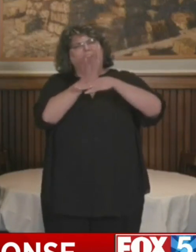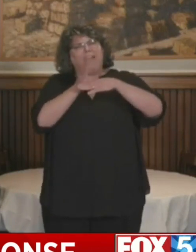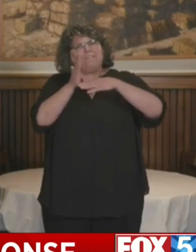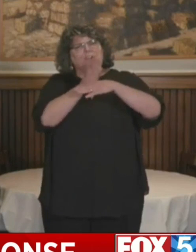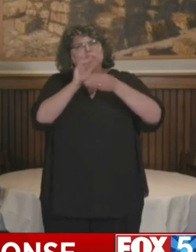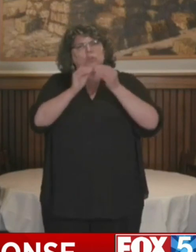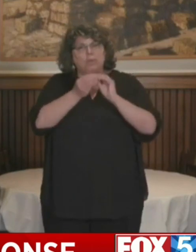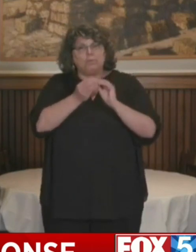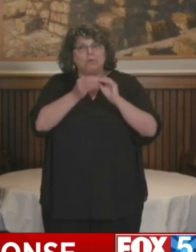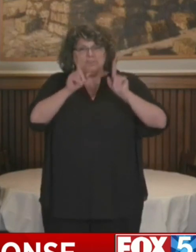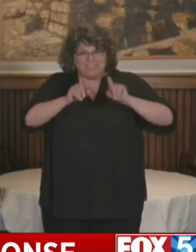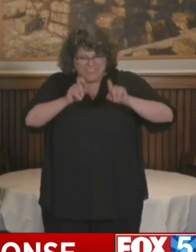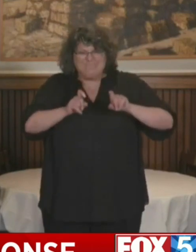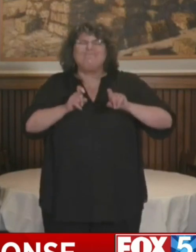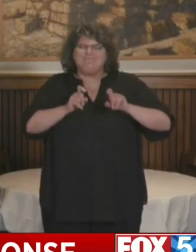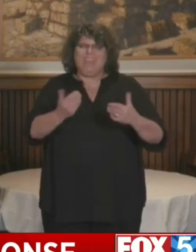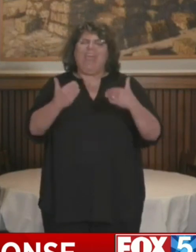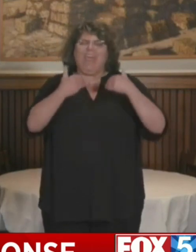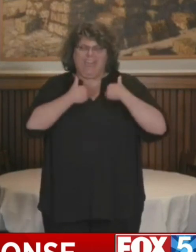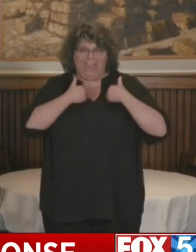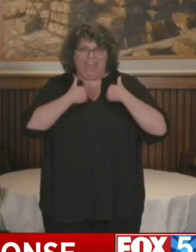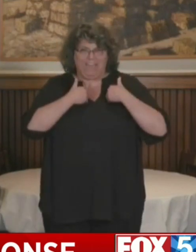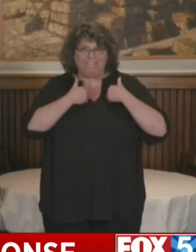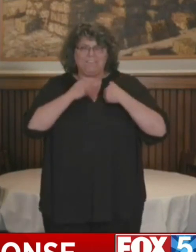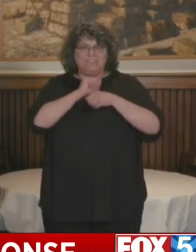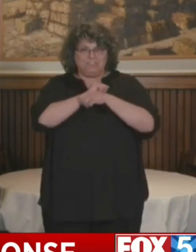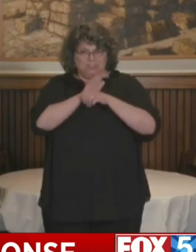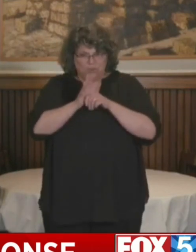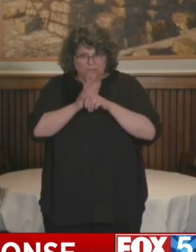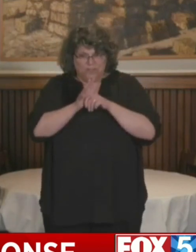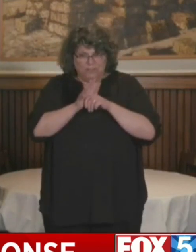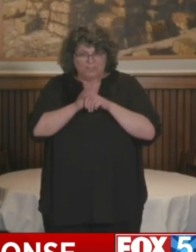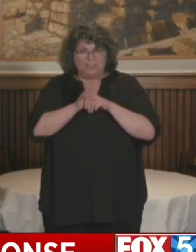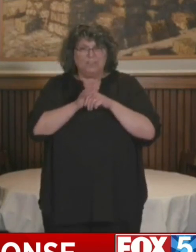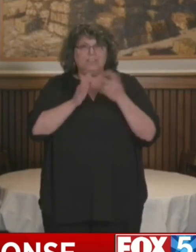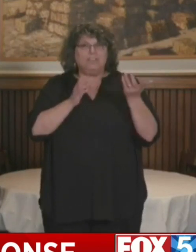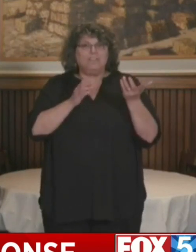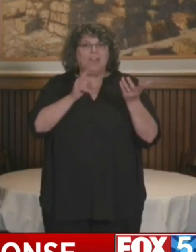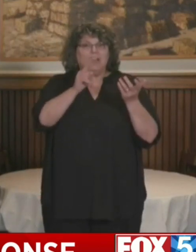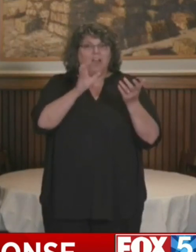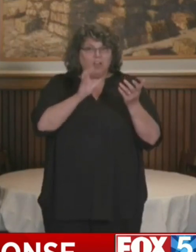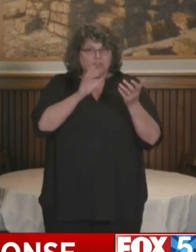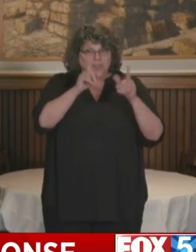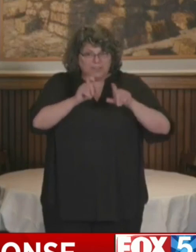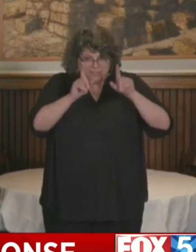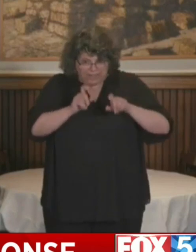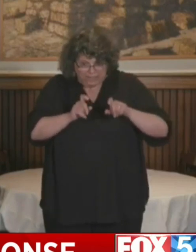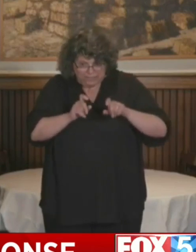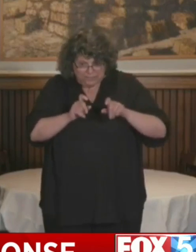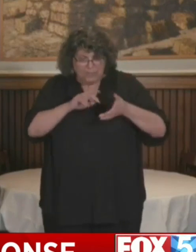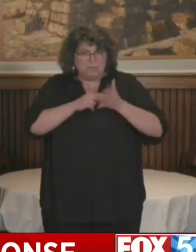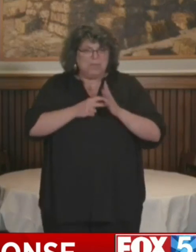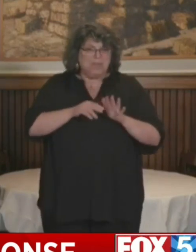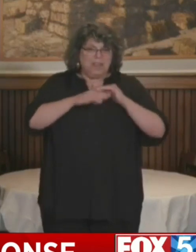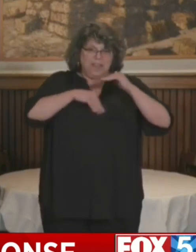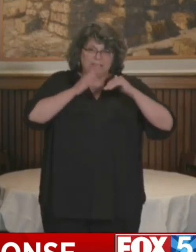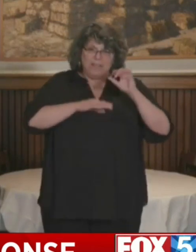JUST THAT YOU HAVE A FEW NUMBER OF ABSOLUTE CASES. BUT THAT YOUR AVERAGE NUMBER OF